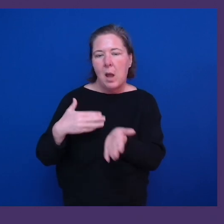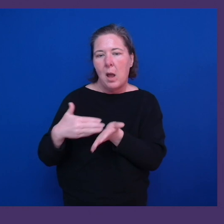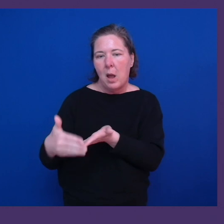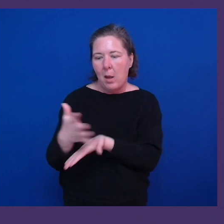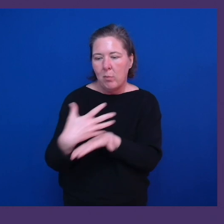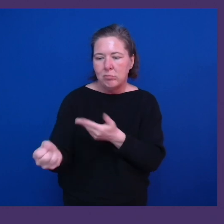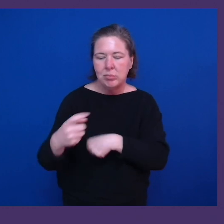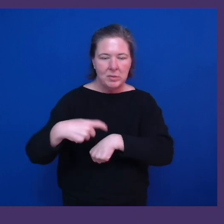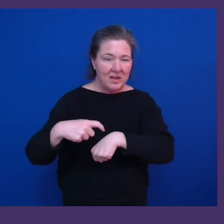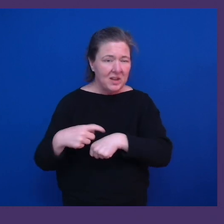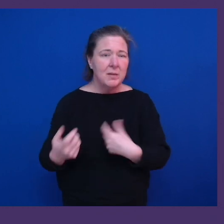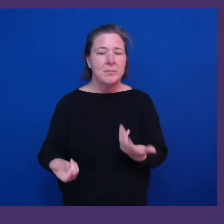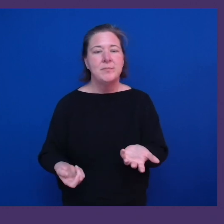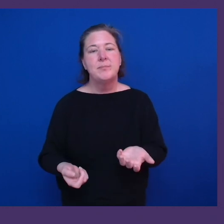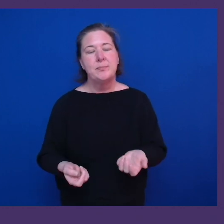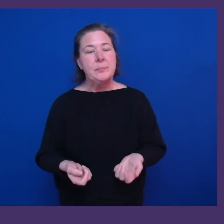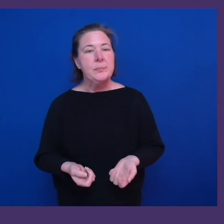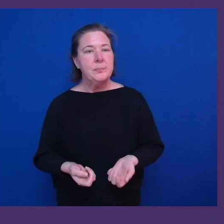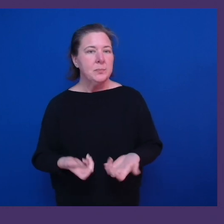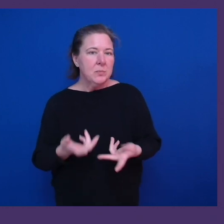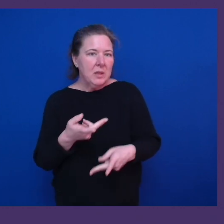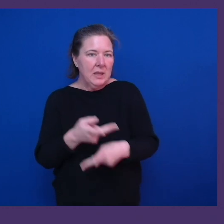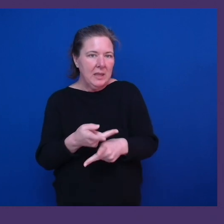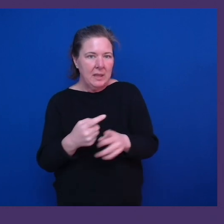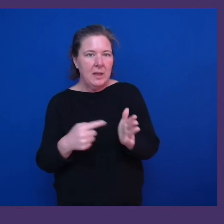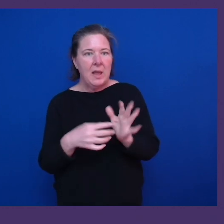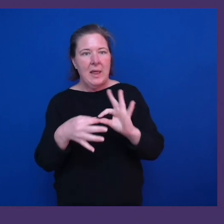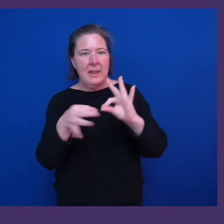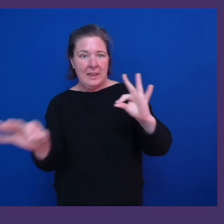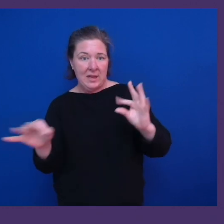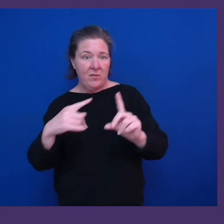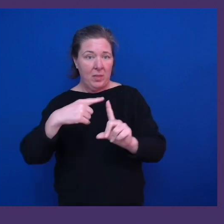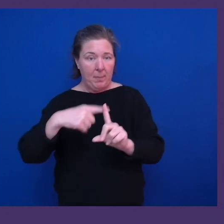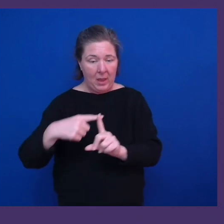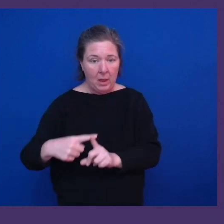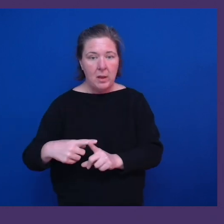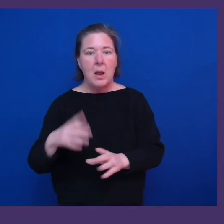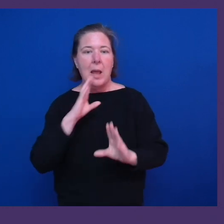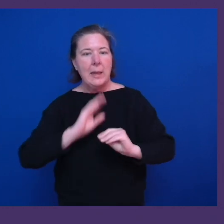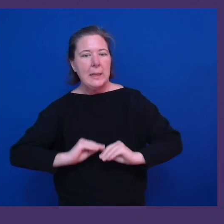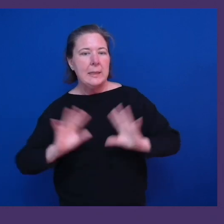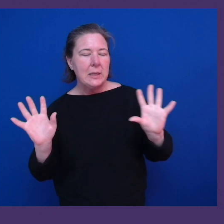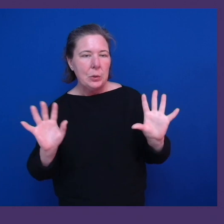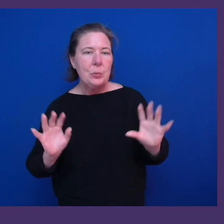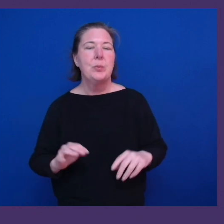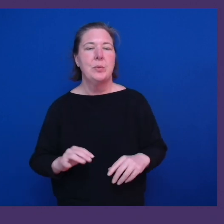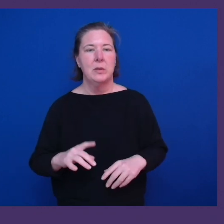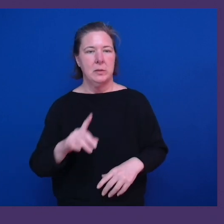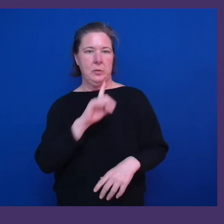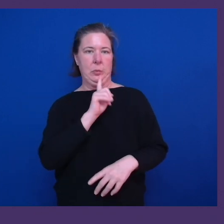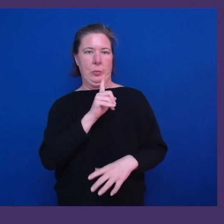Keeping the language positive and clear is really key in, from the build process,